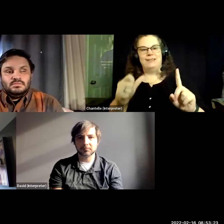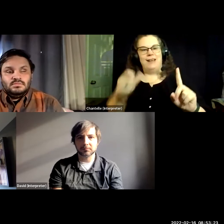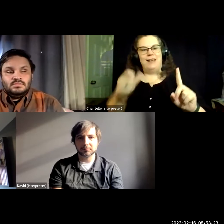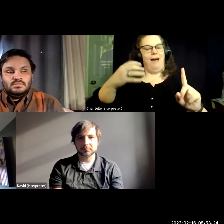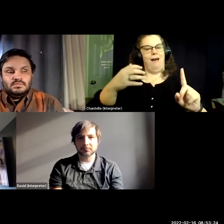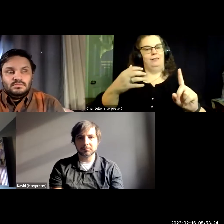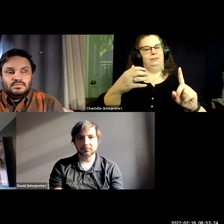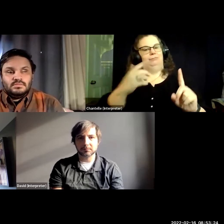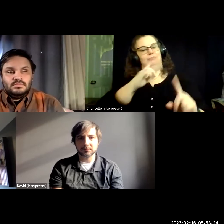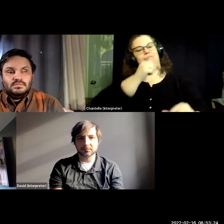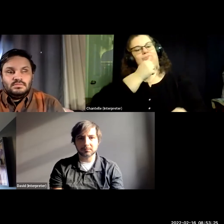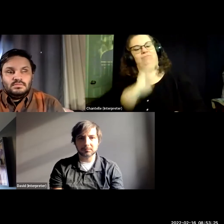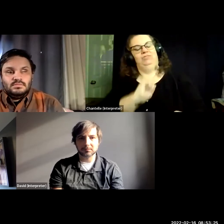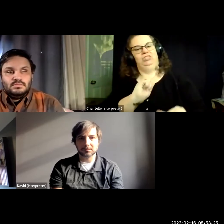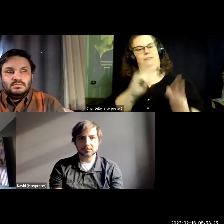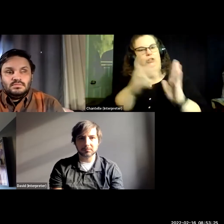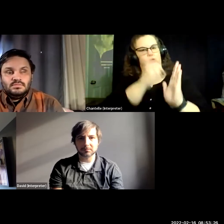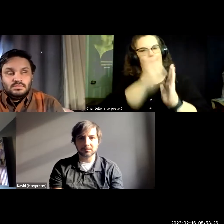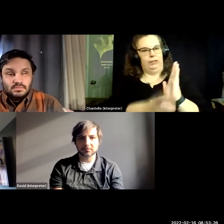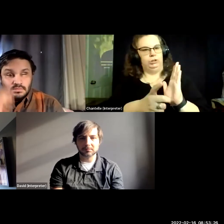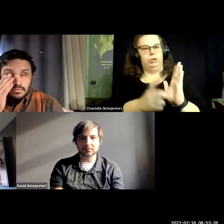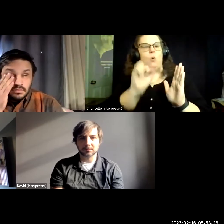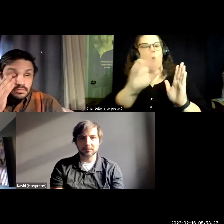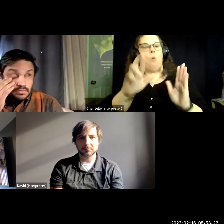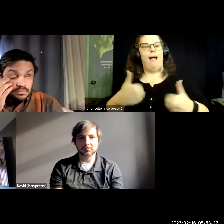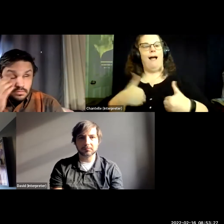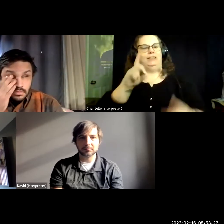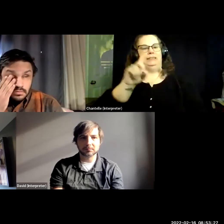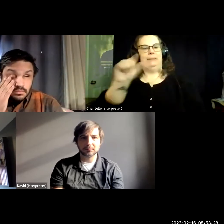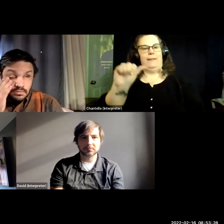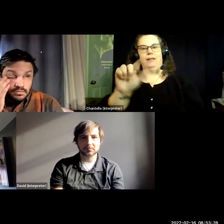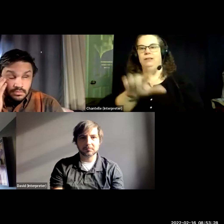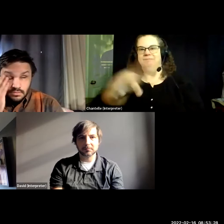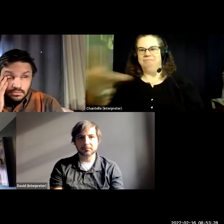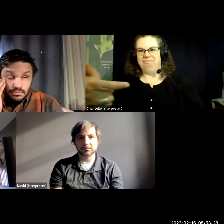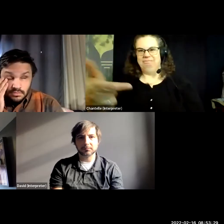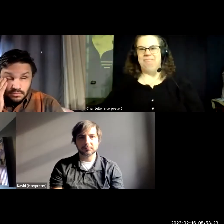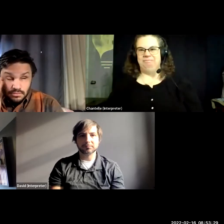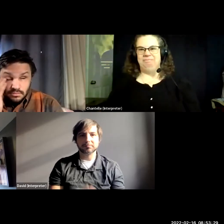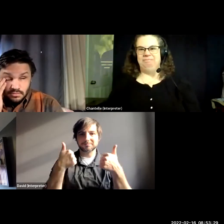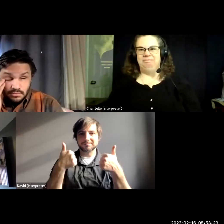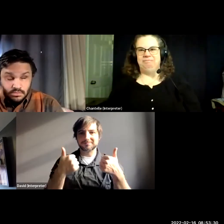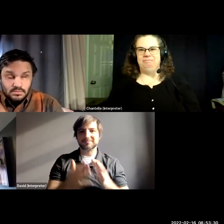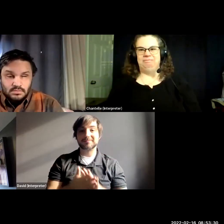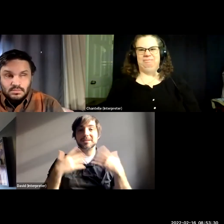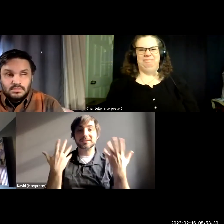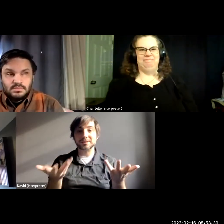discrimination, or are living with disabilities . So, with that being said, one